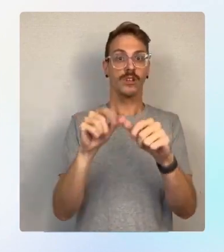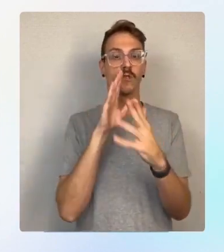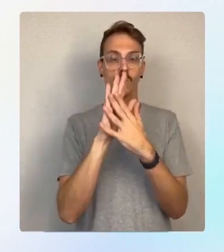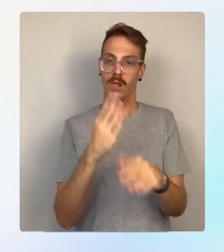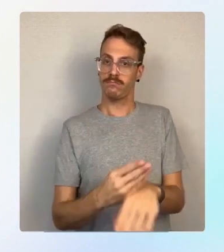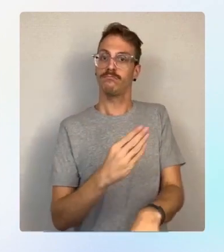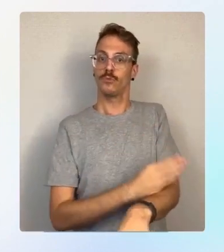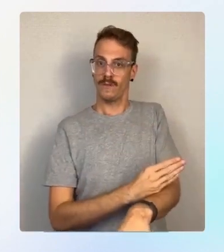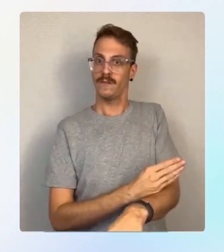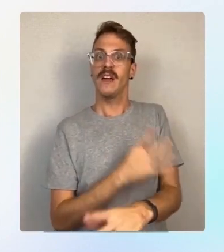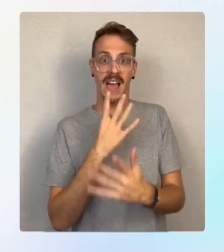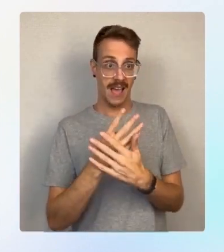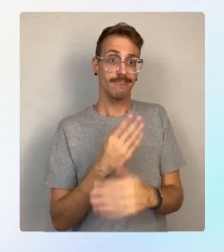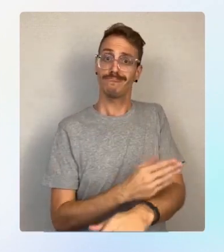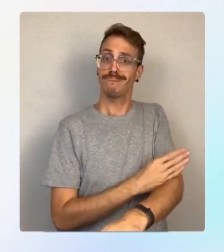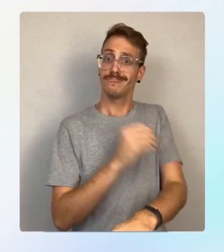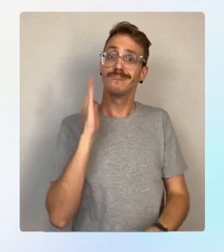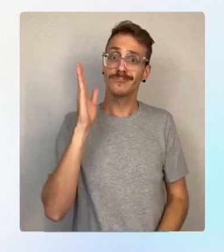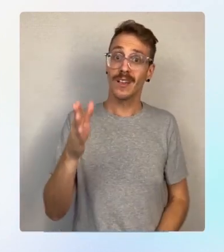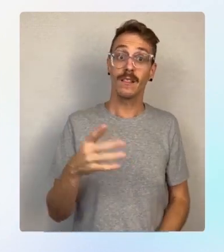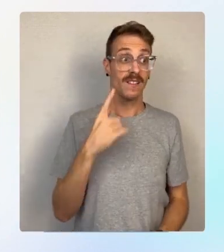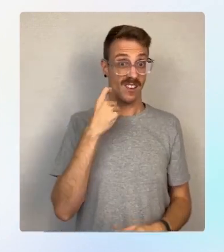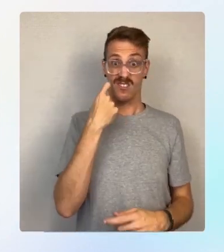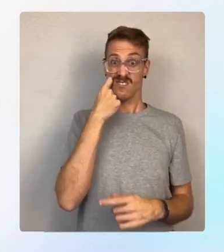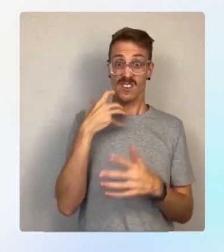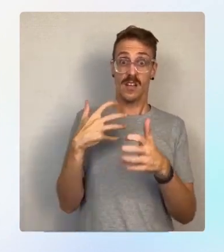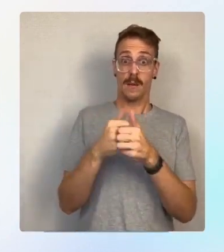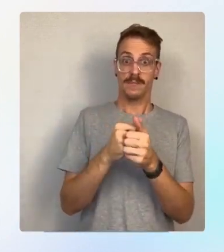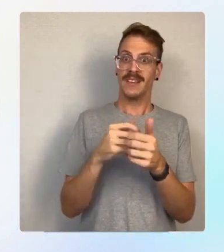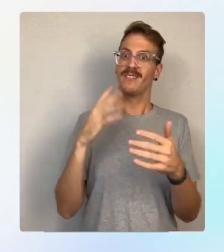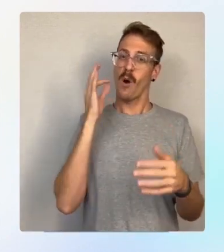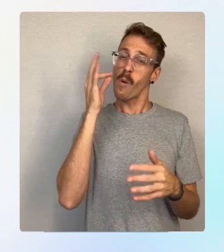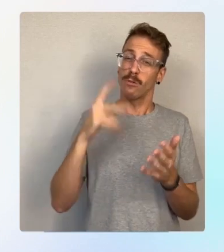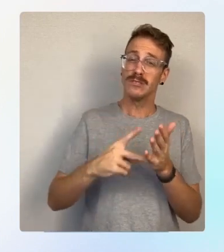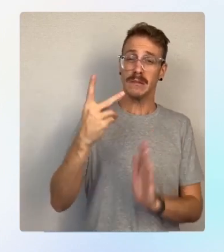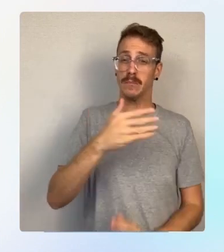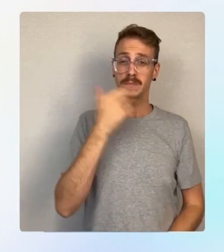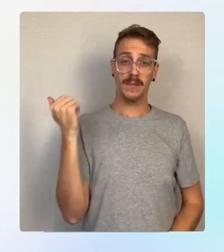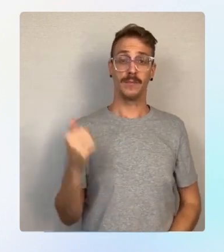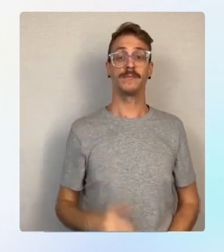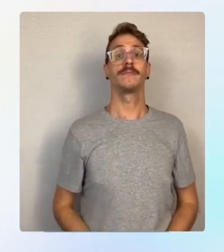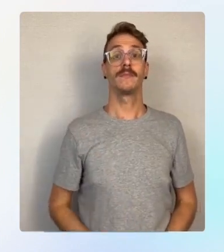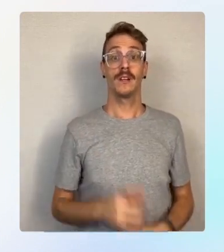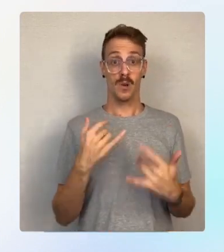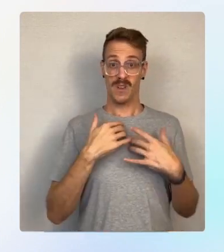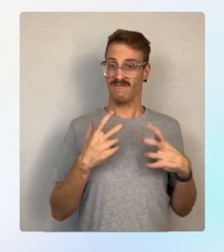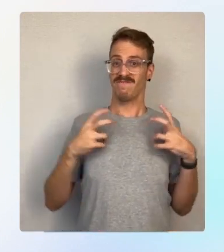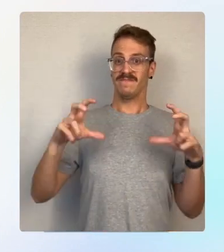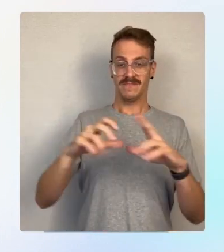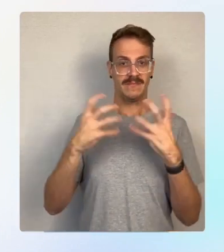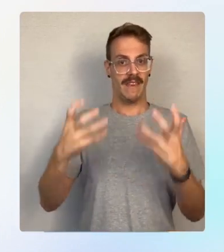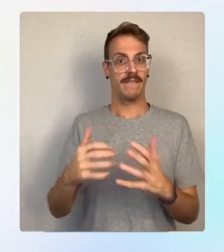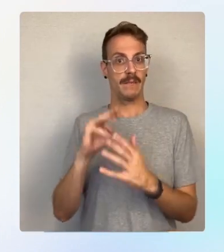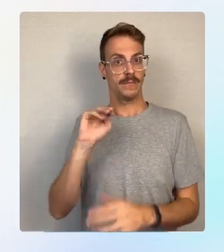nearly doubled tracking resilience. Long term, we're investing in deep learning, machine perception, and API improvements